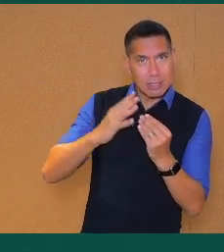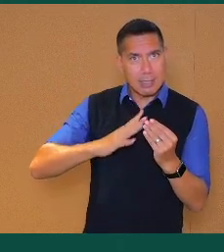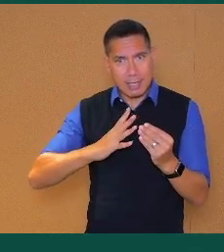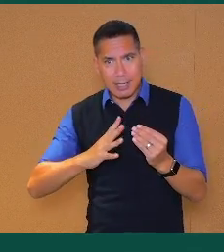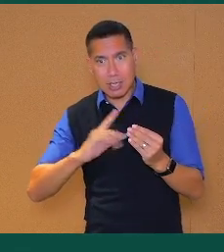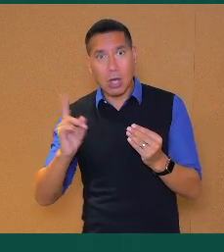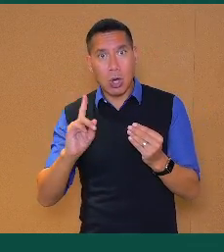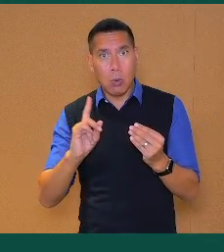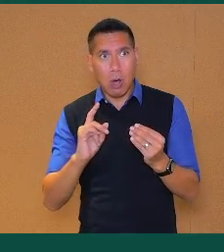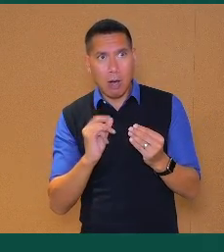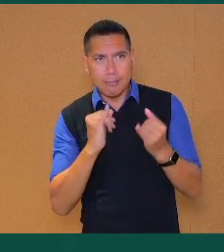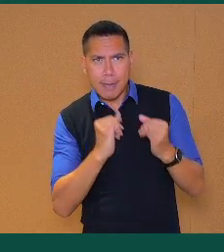promotes conditions that may occur later in life.